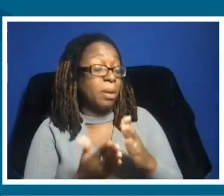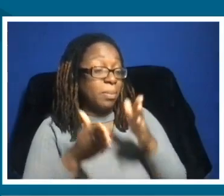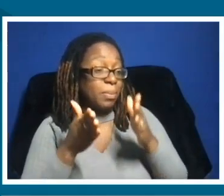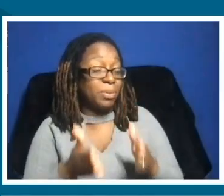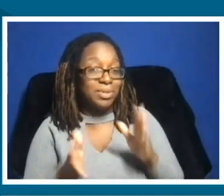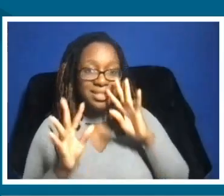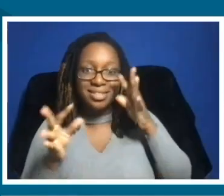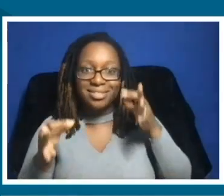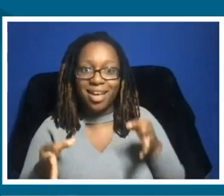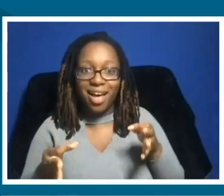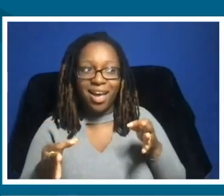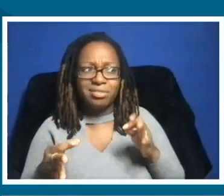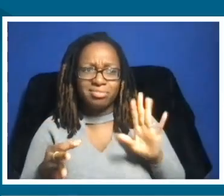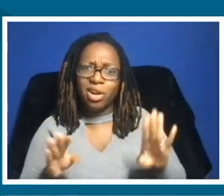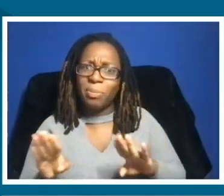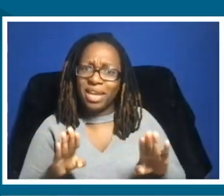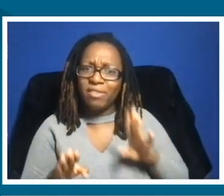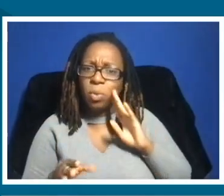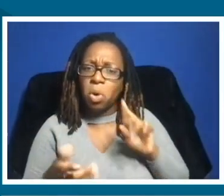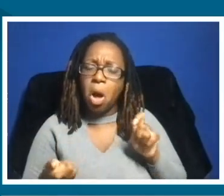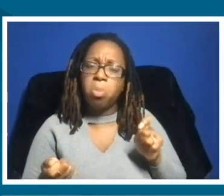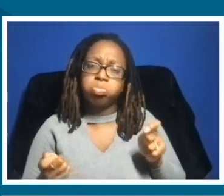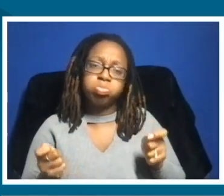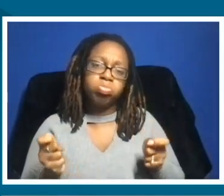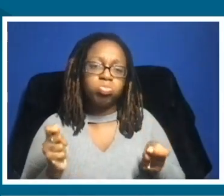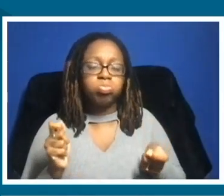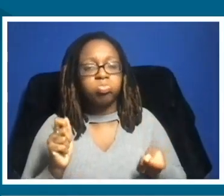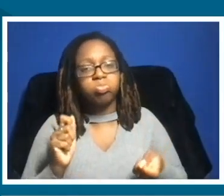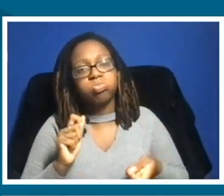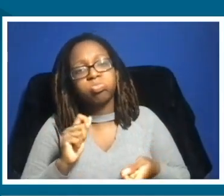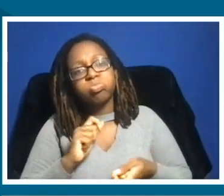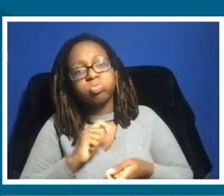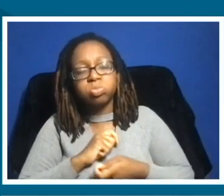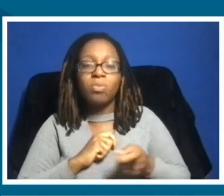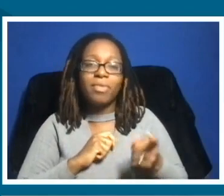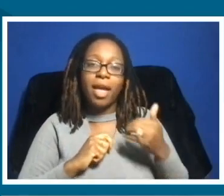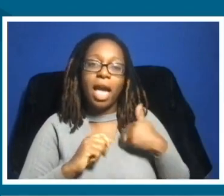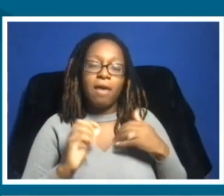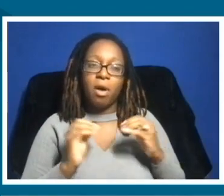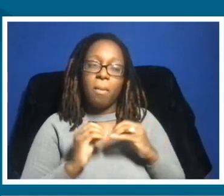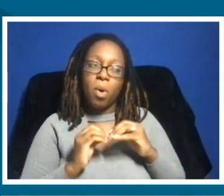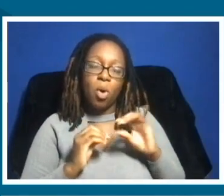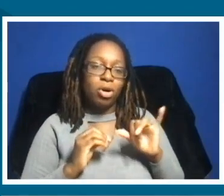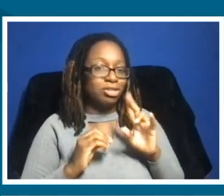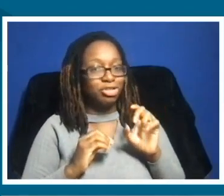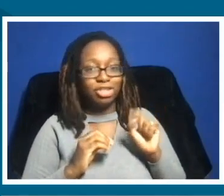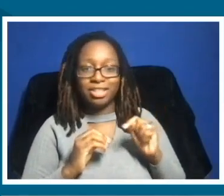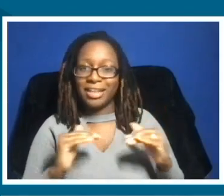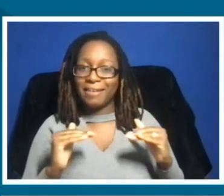behavior changes and they um make a more just and fair world i mean